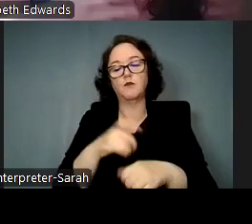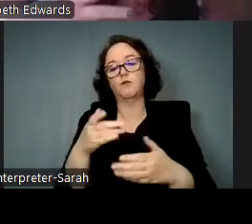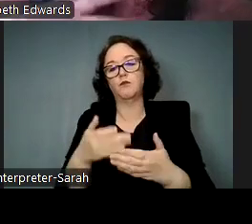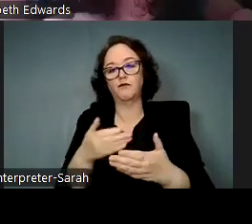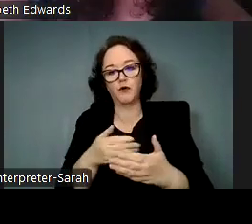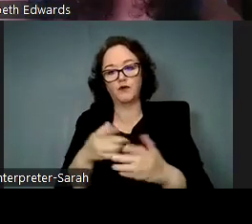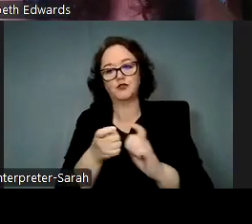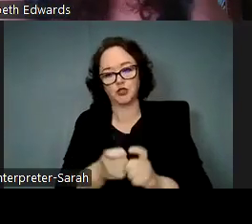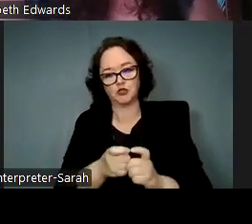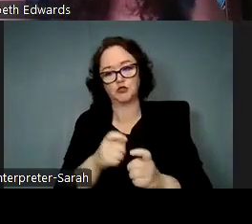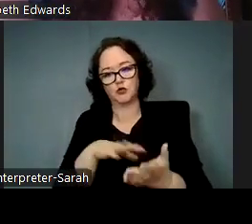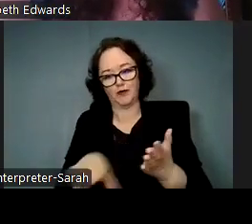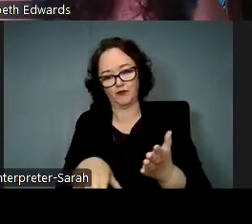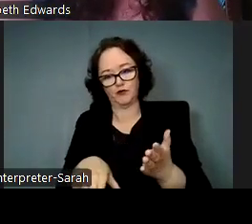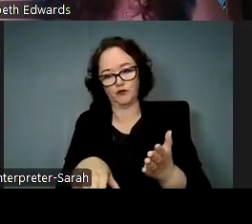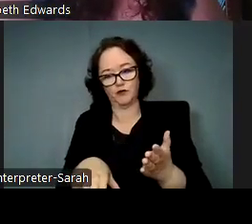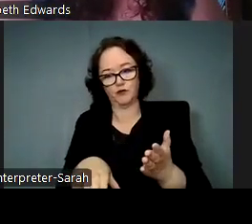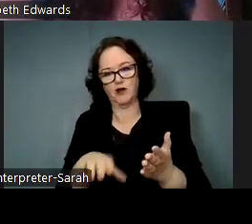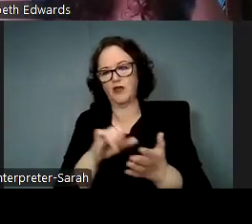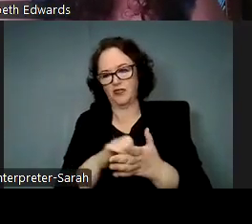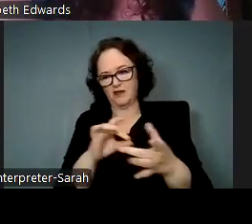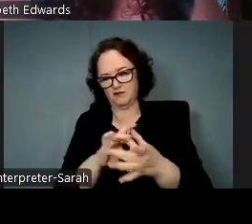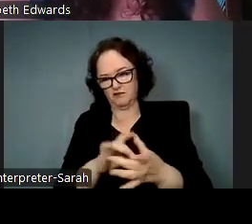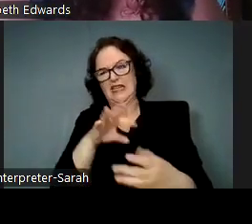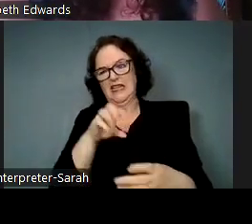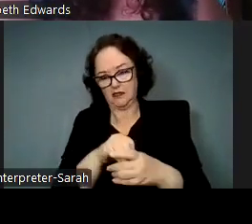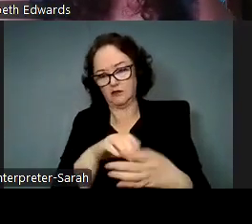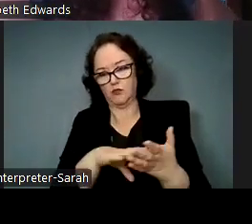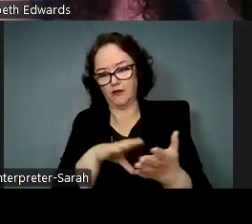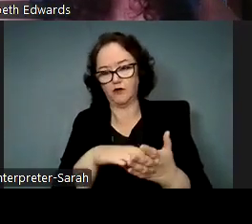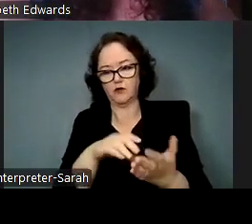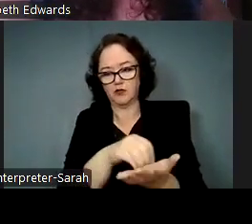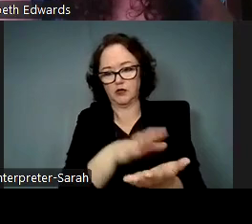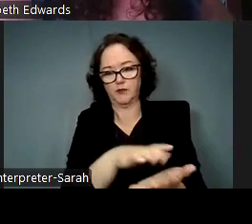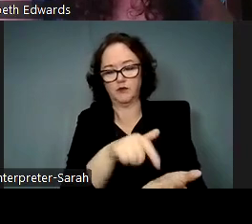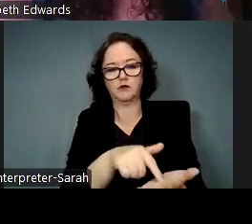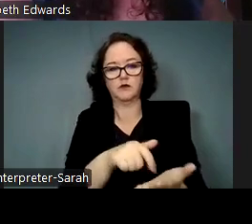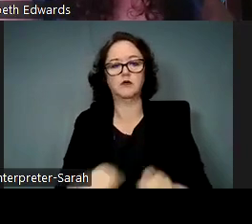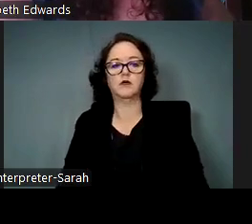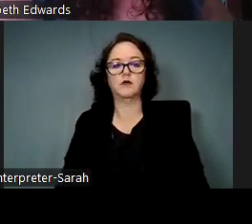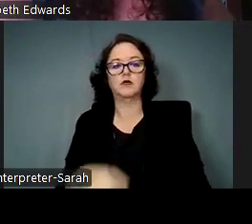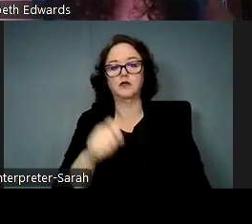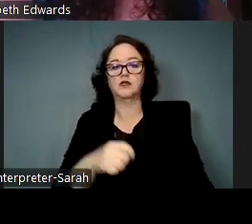that's within the waiver document. And as I said, the state must then summarize the public input on the waiver. And